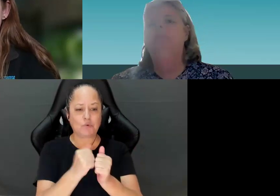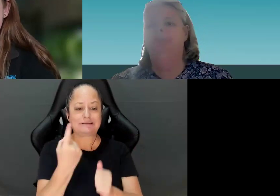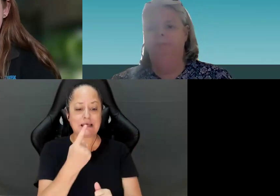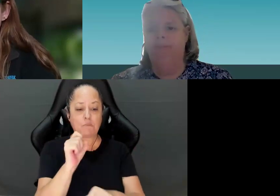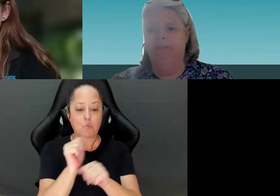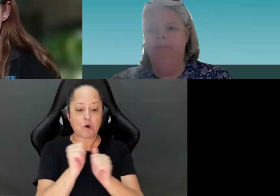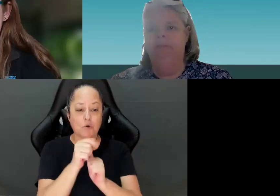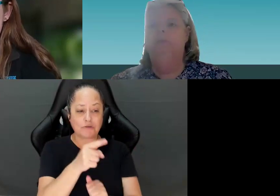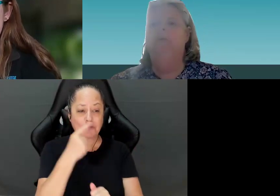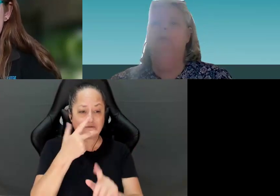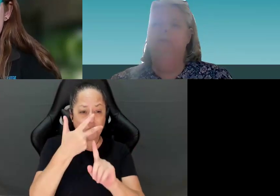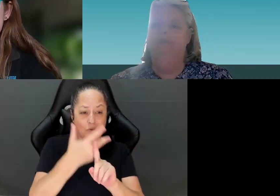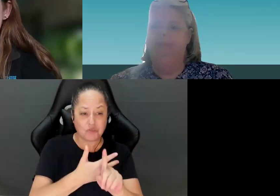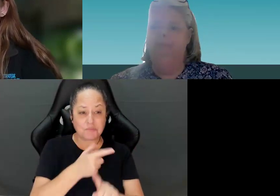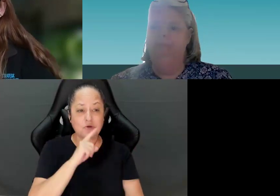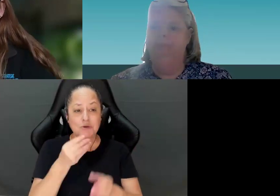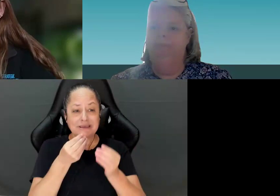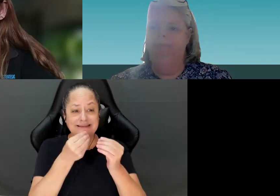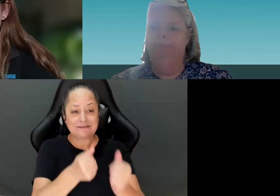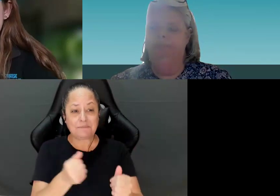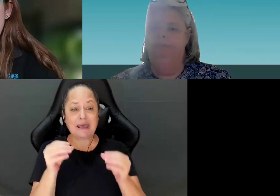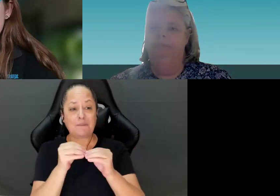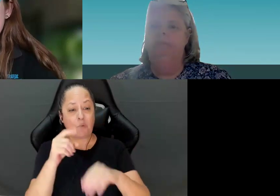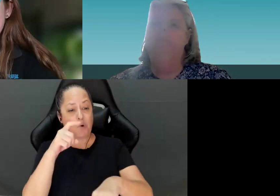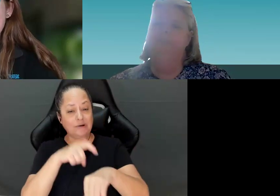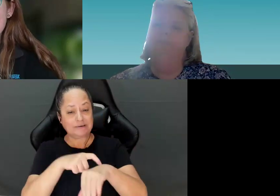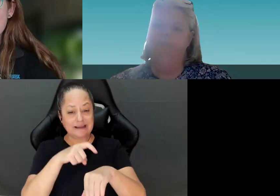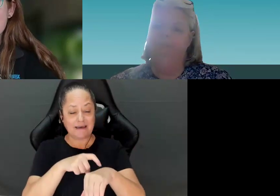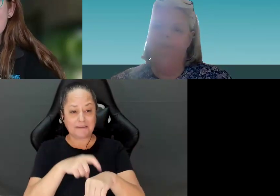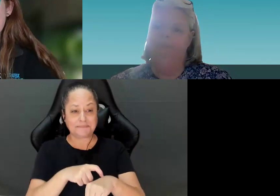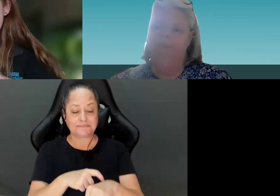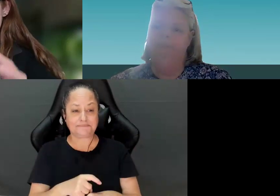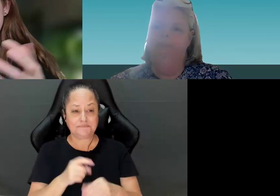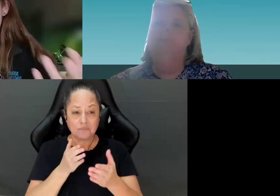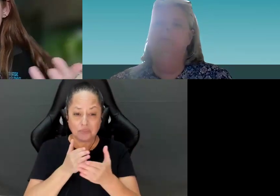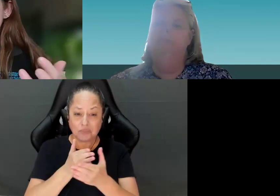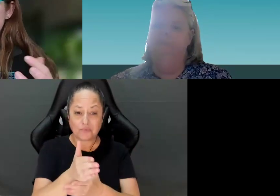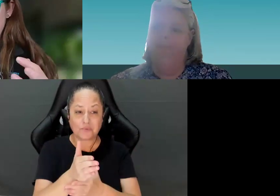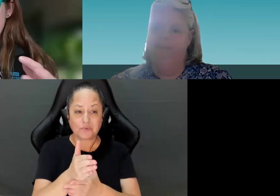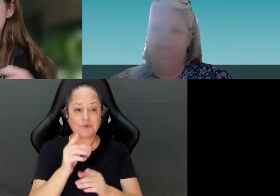And so they are going to really spend even more time through a different lens, right,